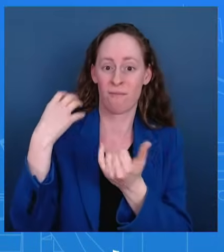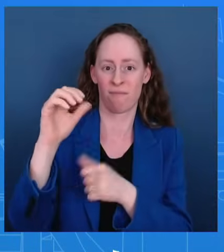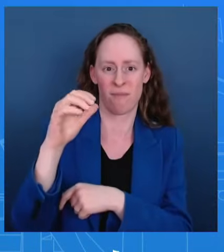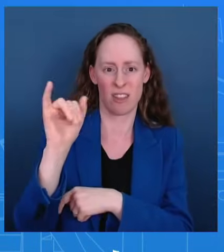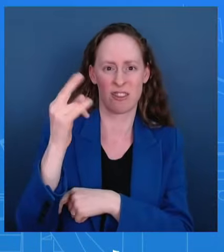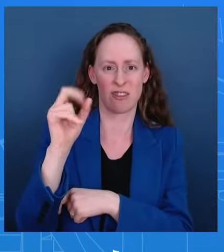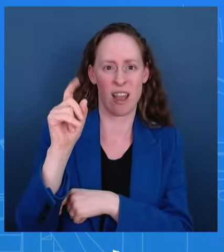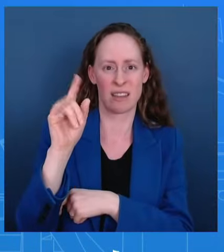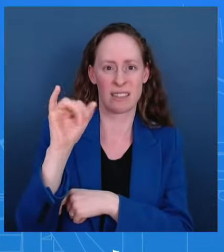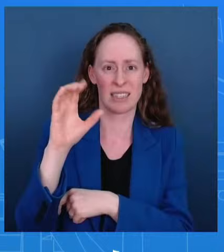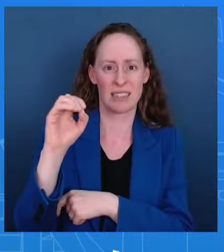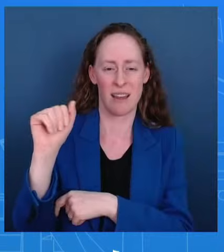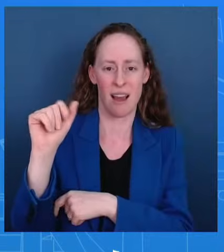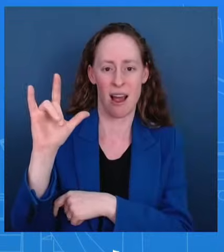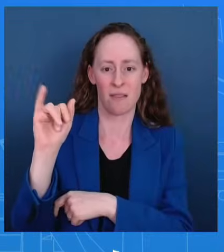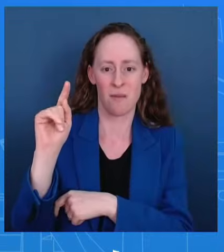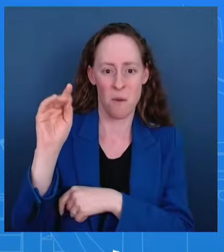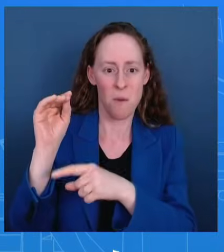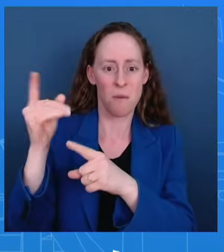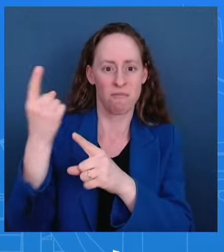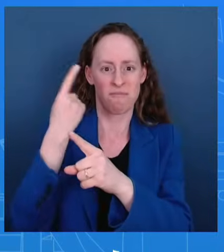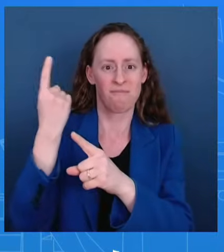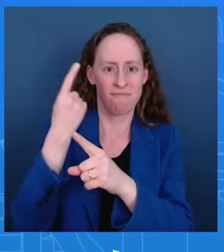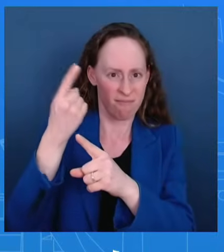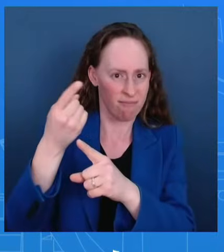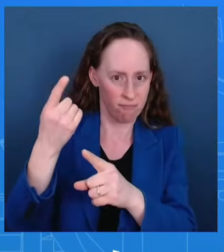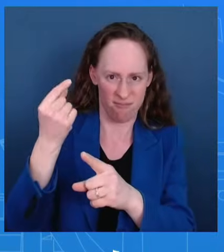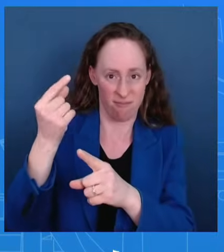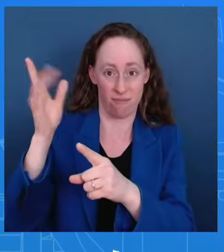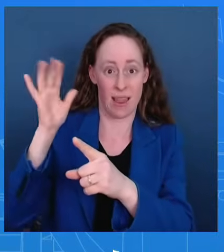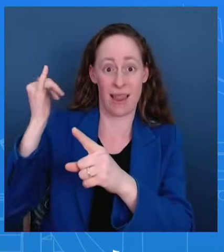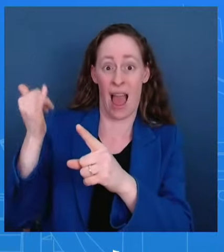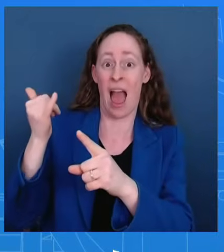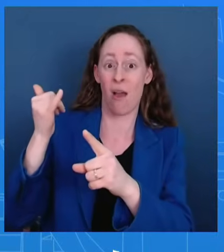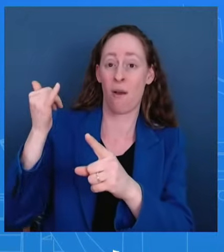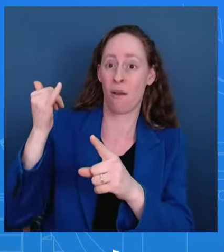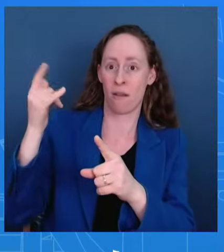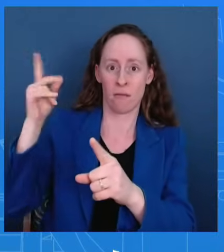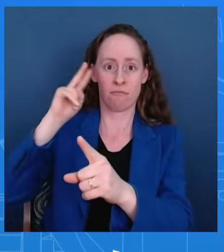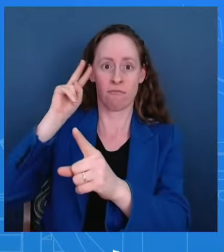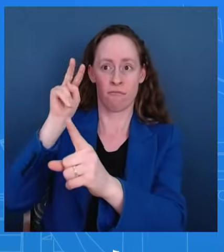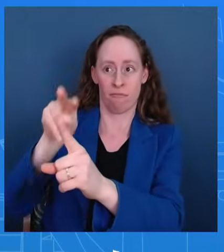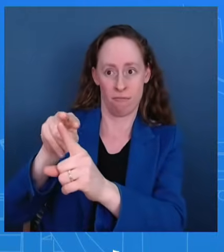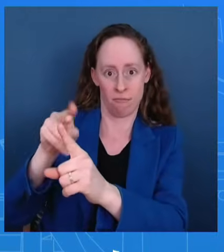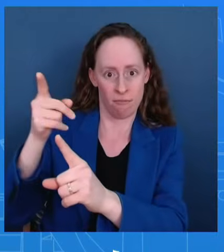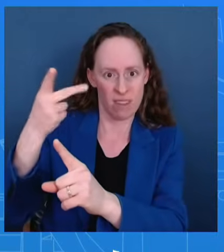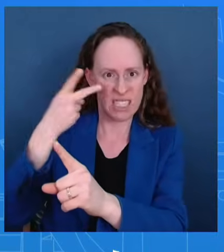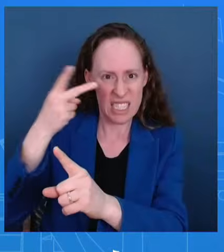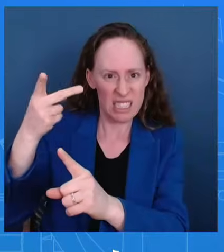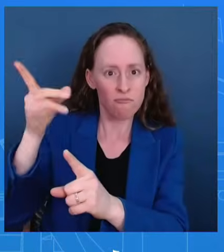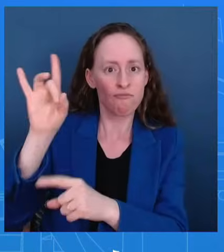involving the 2020 Election or January 6th, because of the reporting of the upside-down flag flown outside of his house?